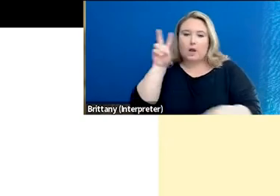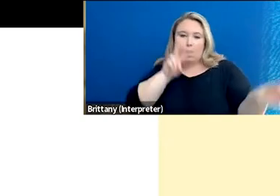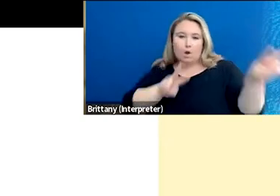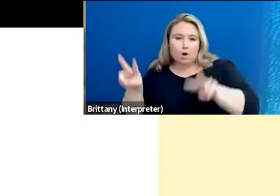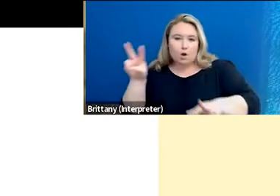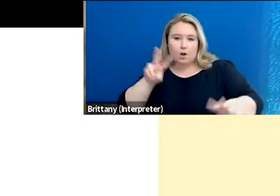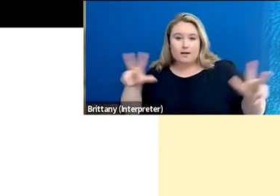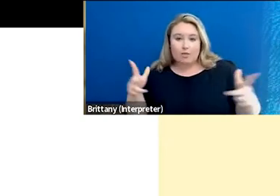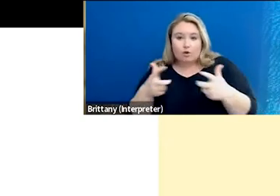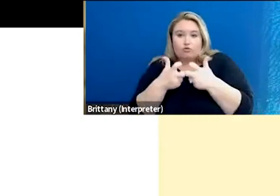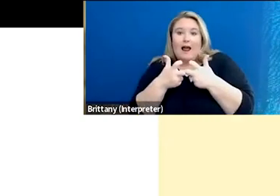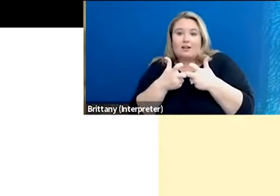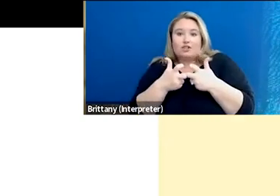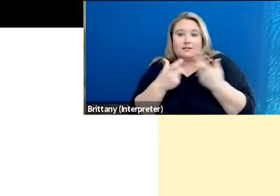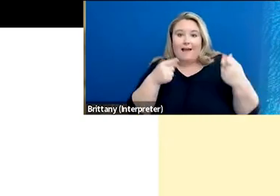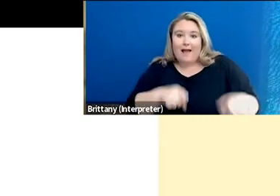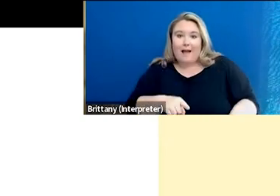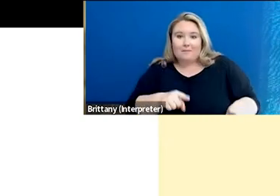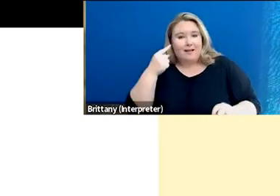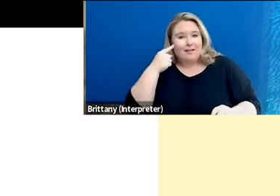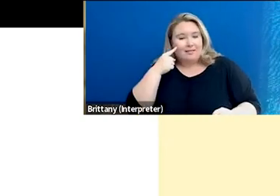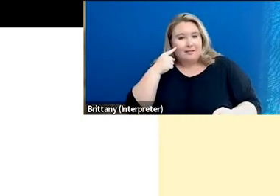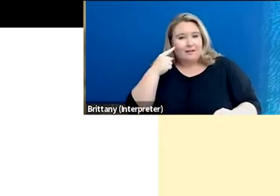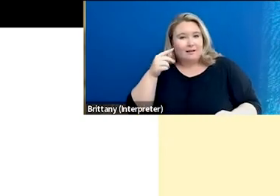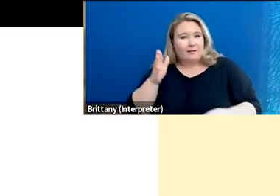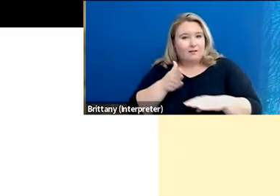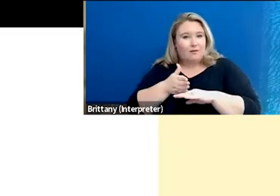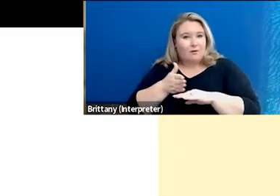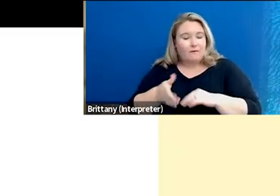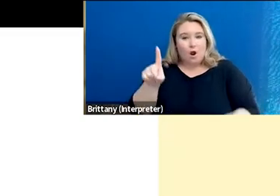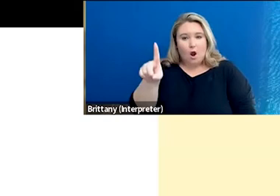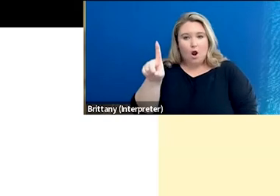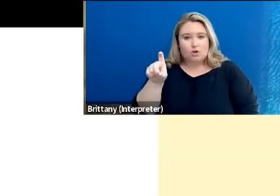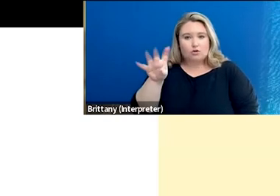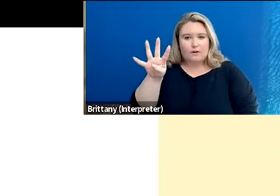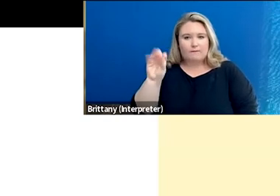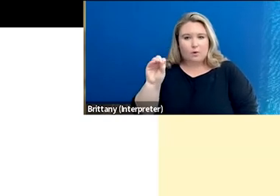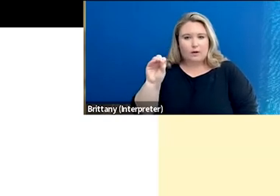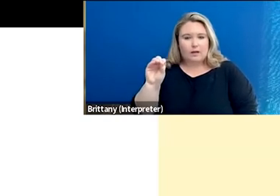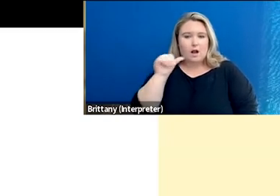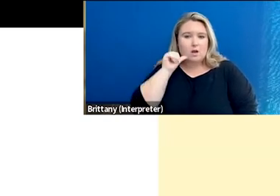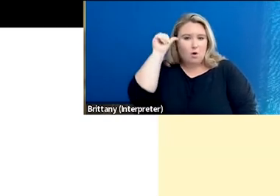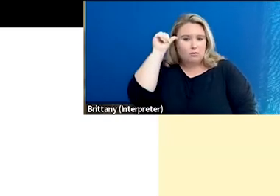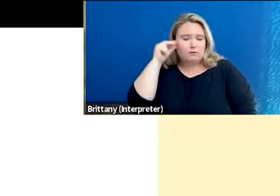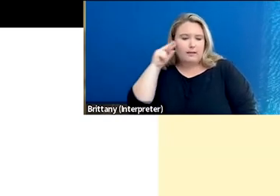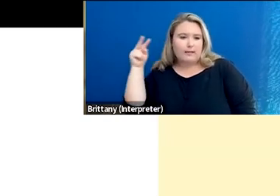of, I think it was, 140 older adults' residential housing. And they looked at what kinds of crashes